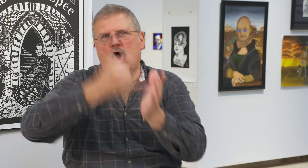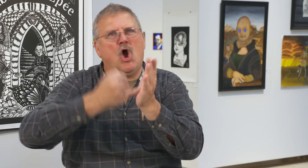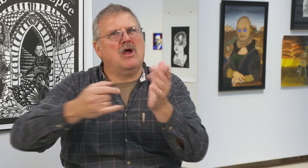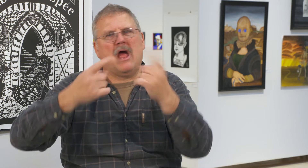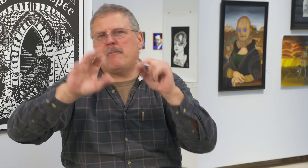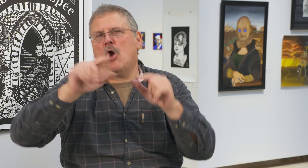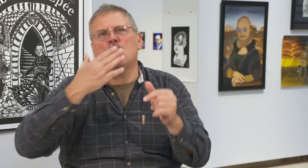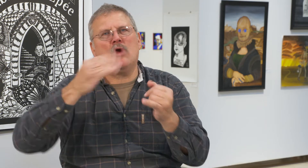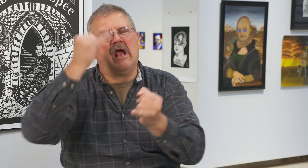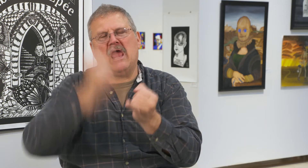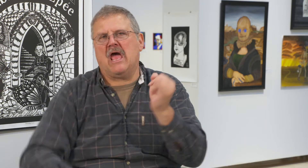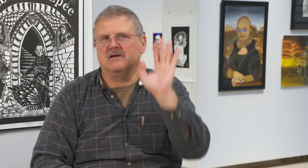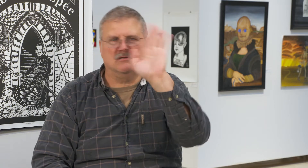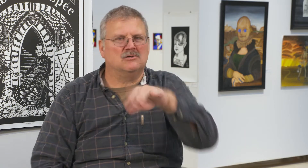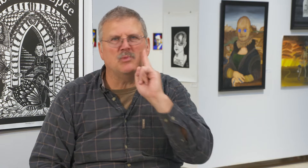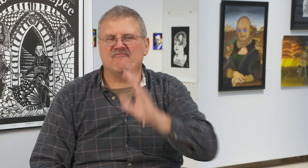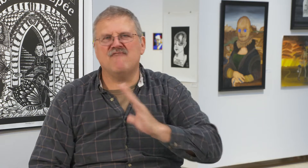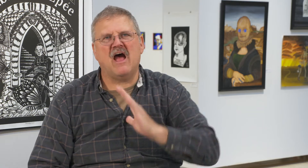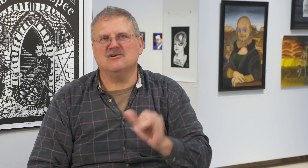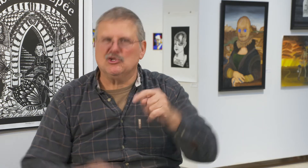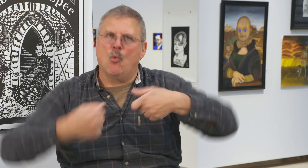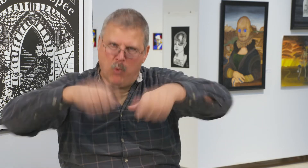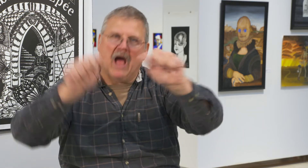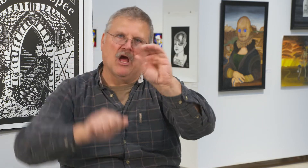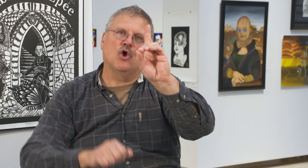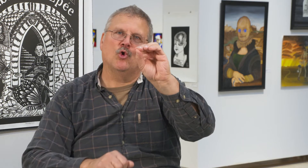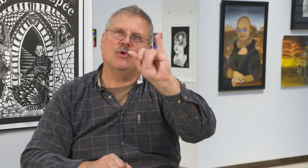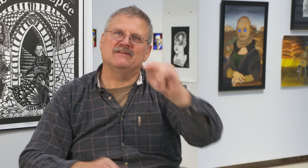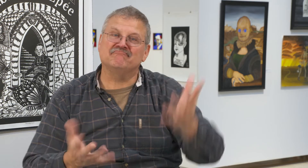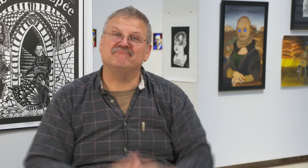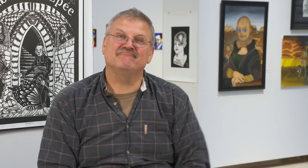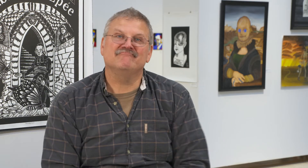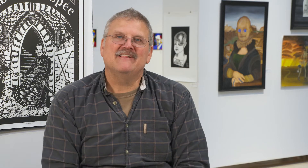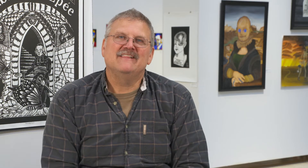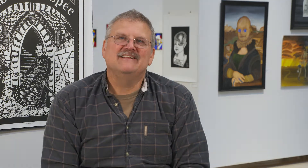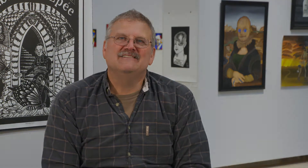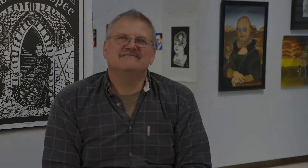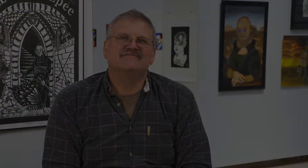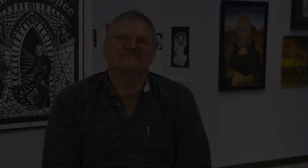Don't allow that to stop you. All art is good in the end. You'll be fine. You can do it.